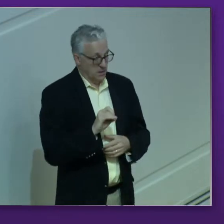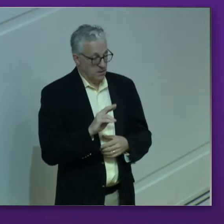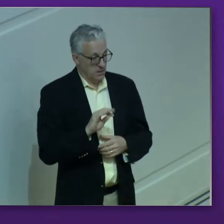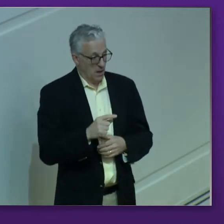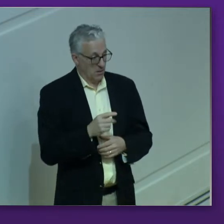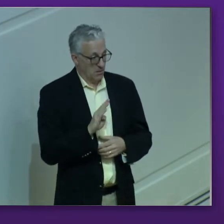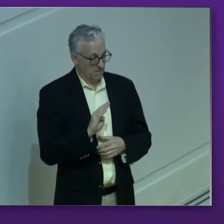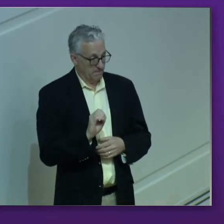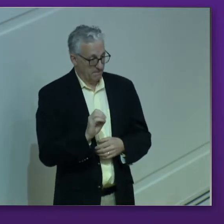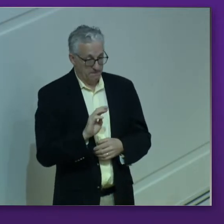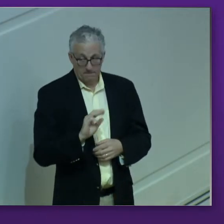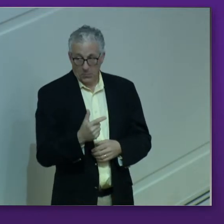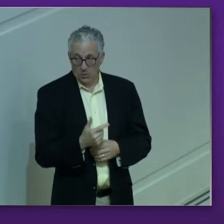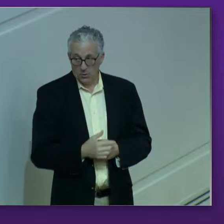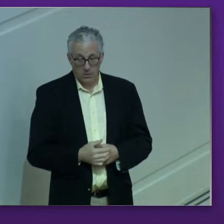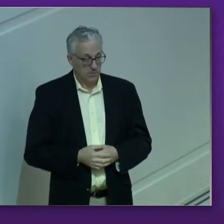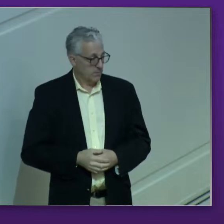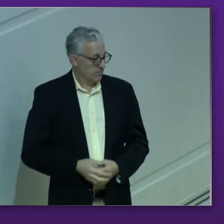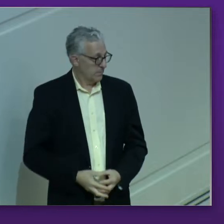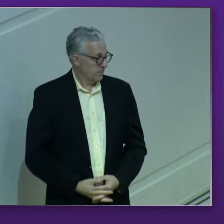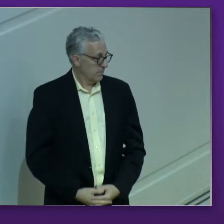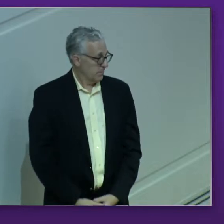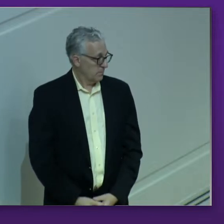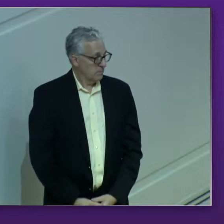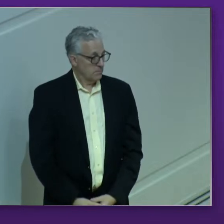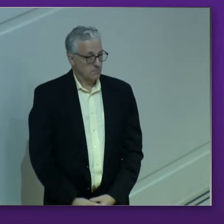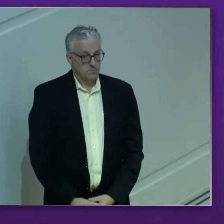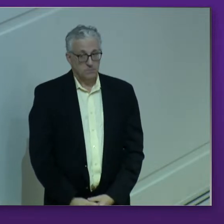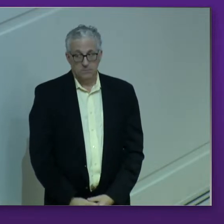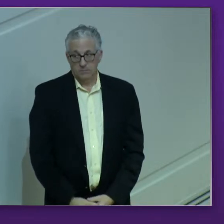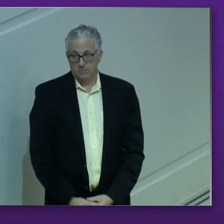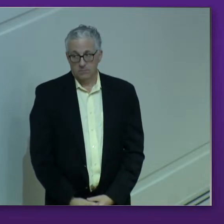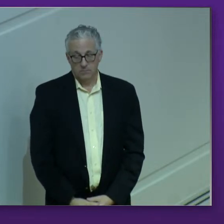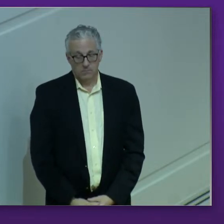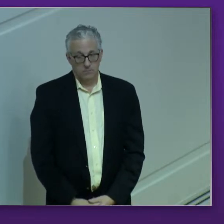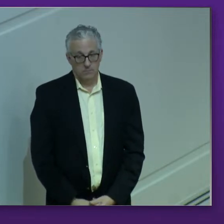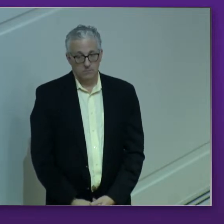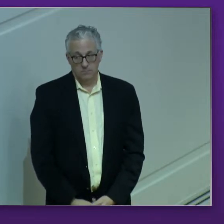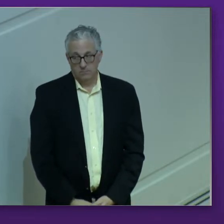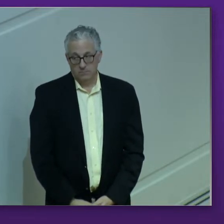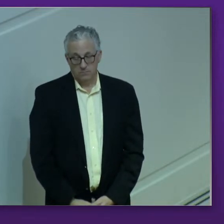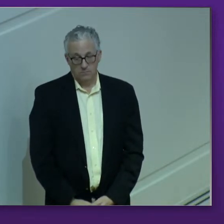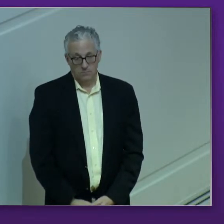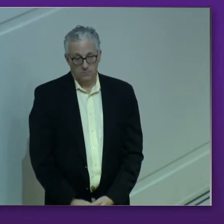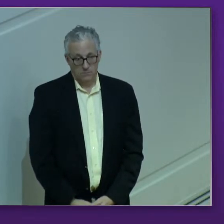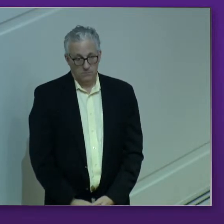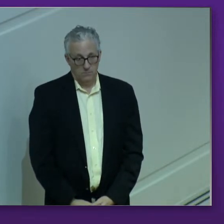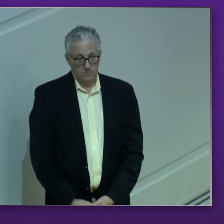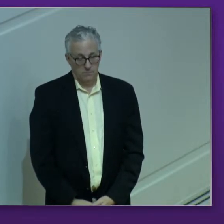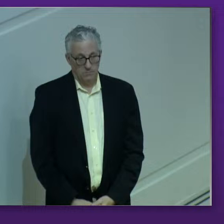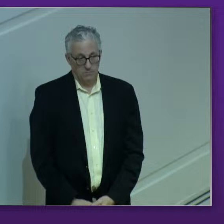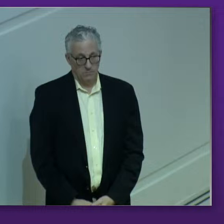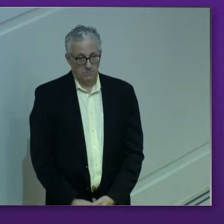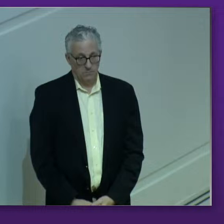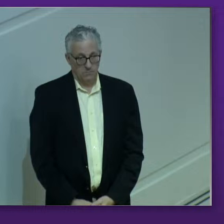ACCEPTANCE ASK QUESTIONS WHICH FOSTER AWFUL CONVERSATIONS. THESE CONVERSATIONS FORM THE